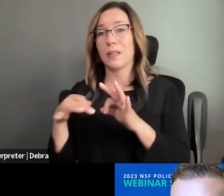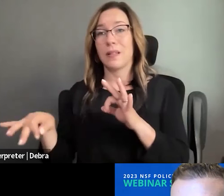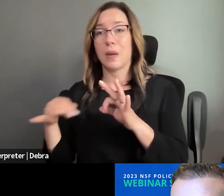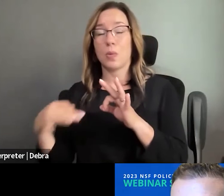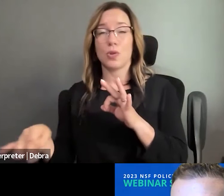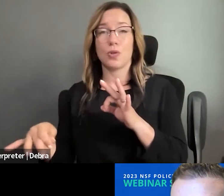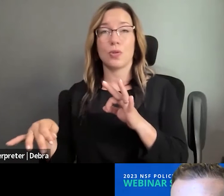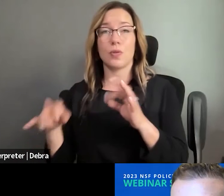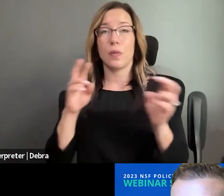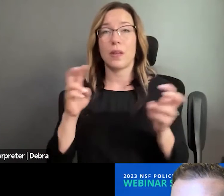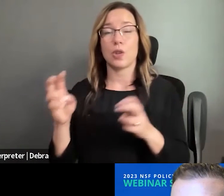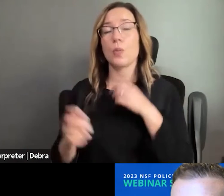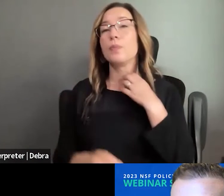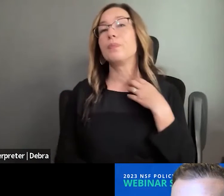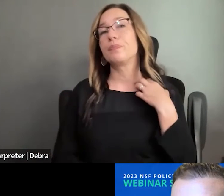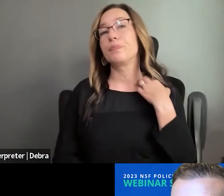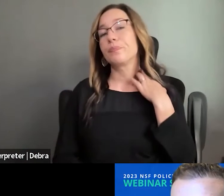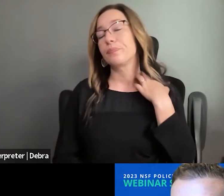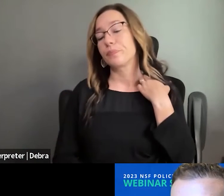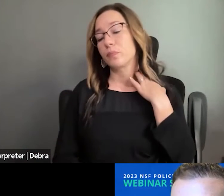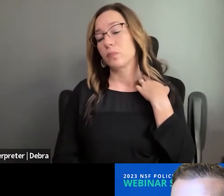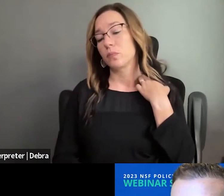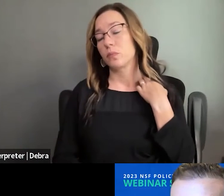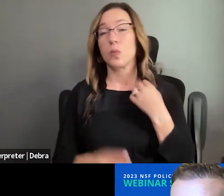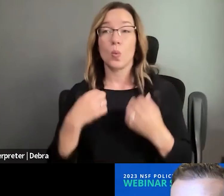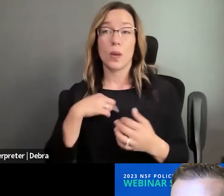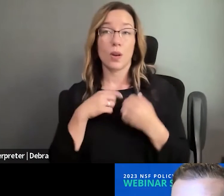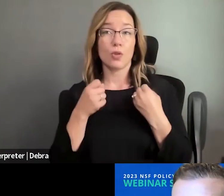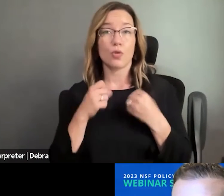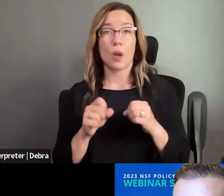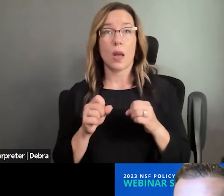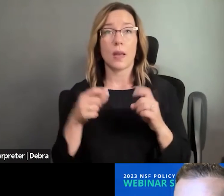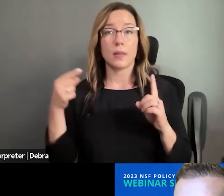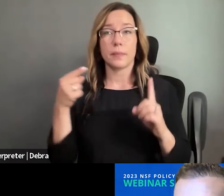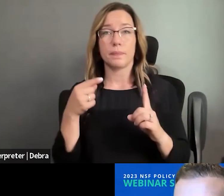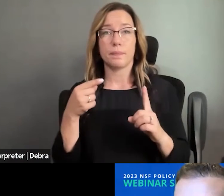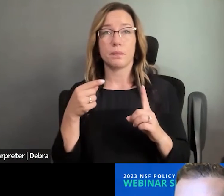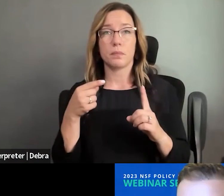But what we're really trying to get to is there is a place where